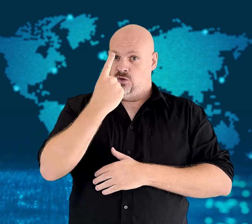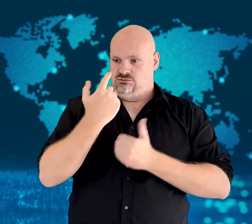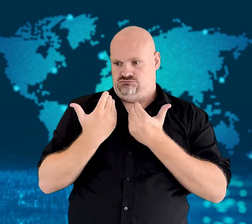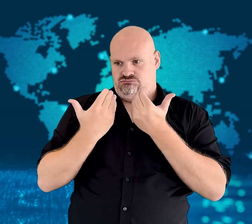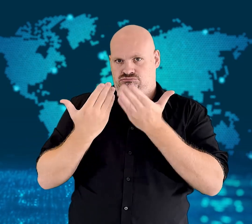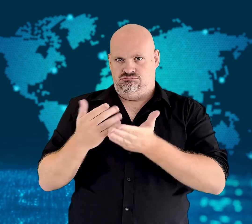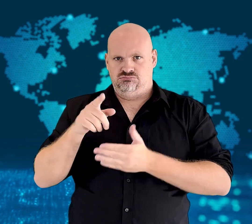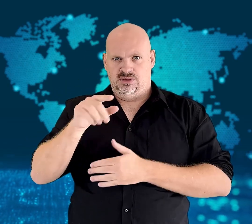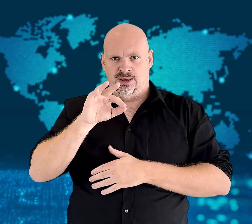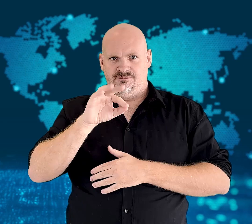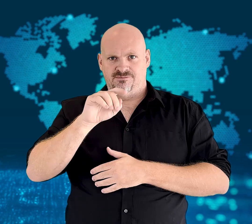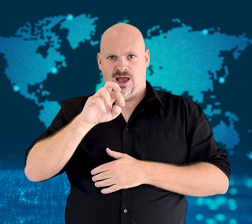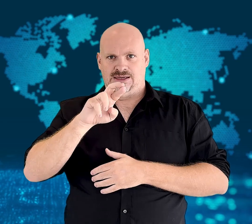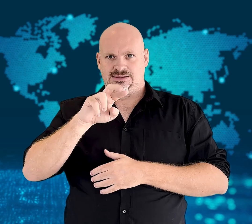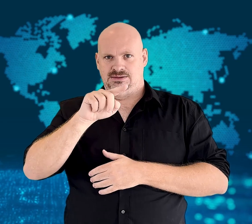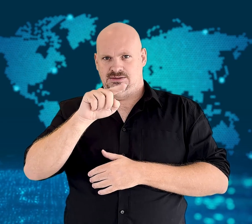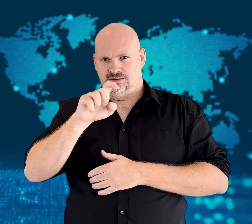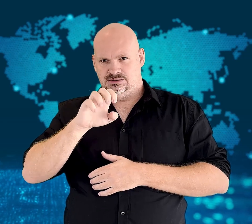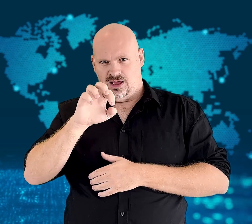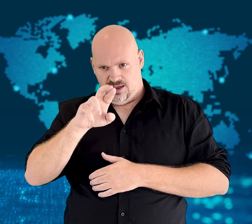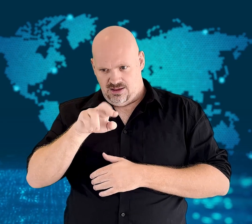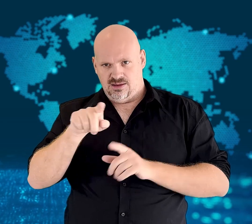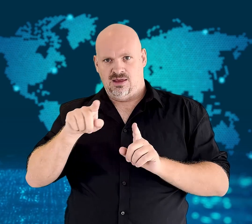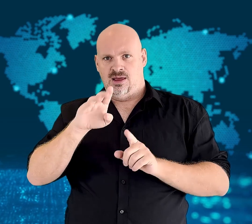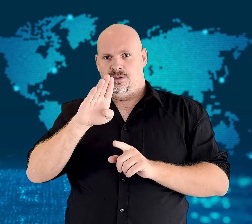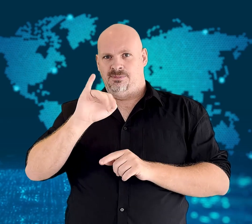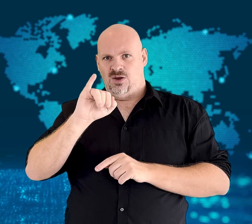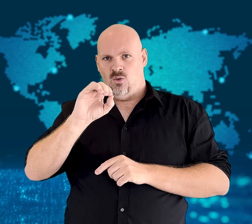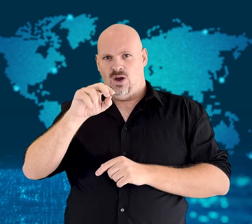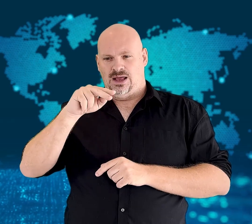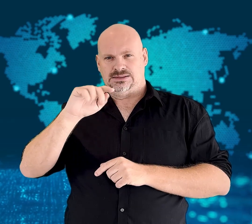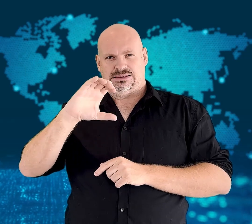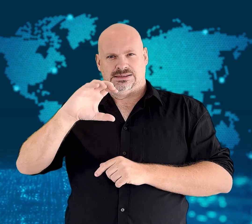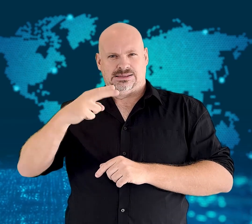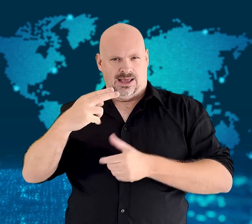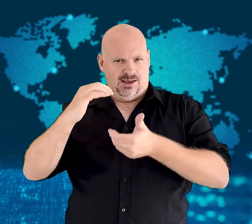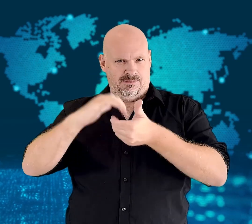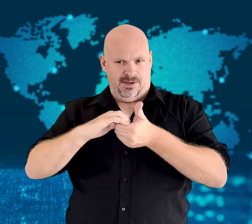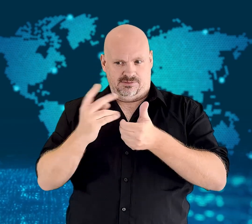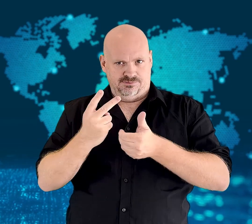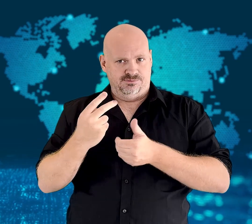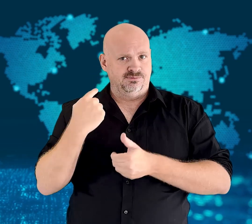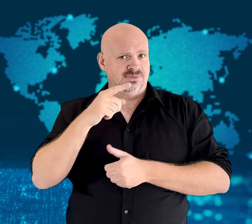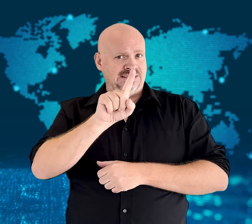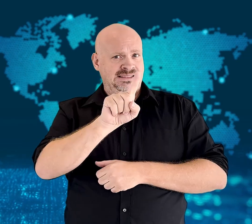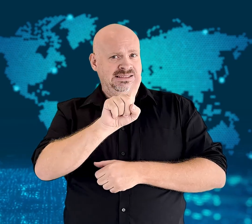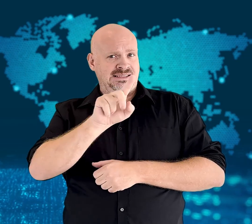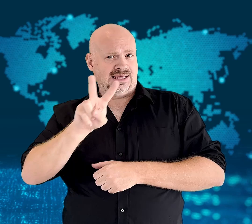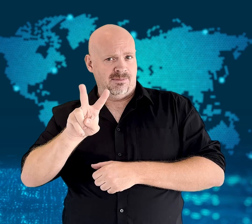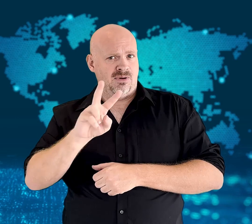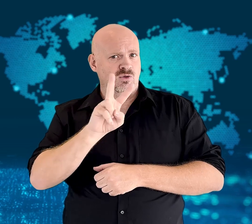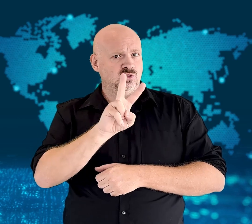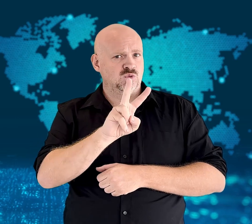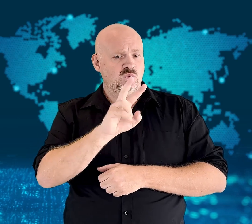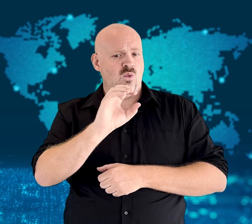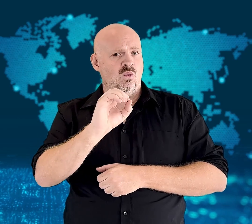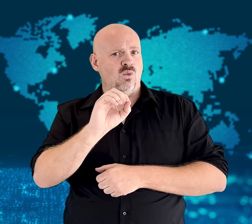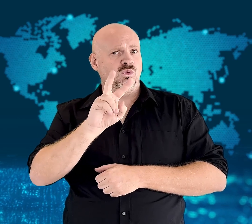Moderna is now suing its US pharmaceutical rival, Pfizer, and its German partner,